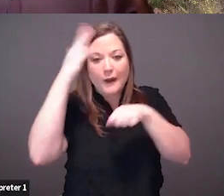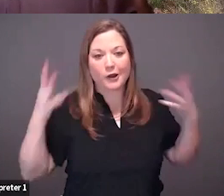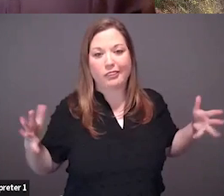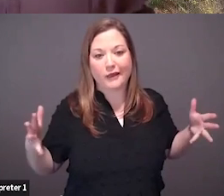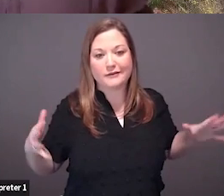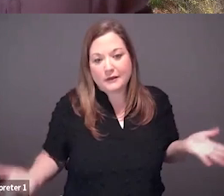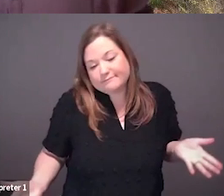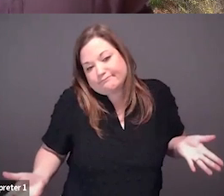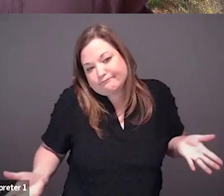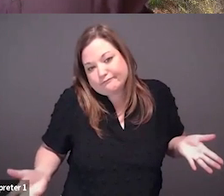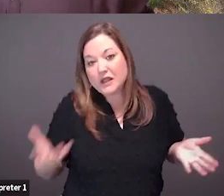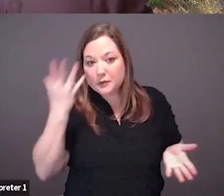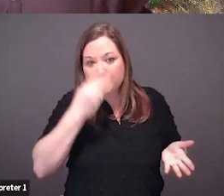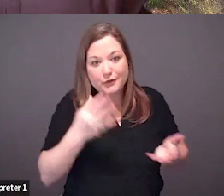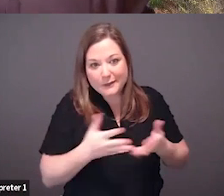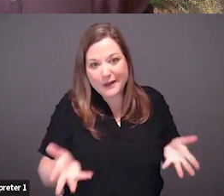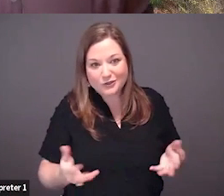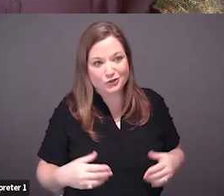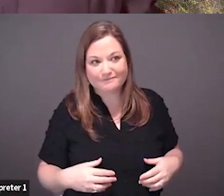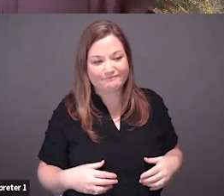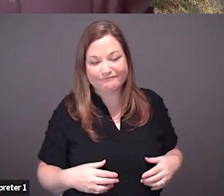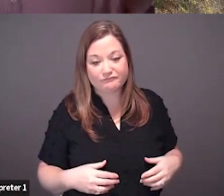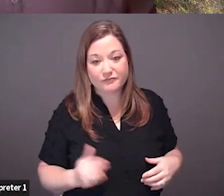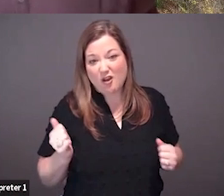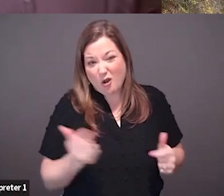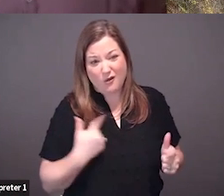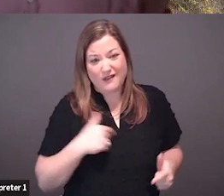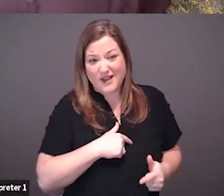we're all pretty normative folks.